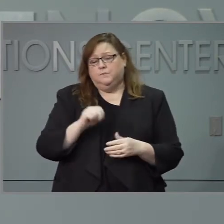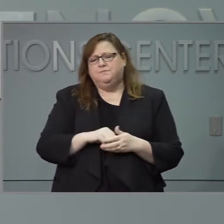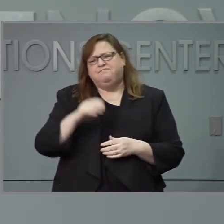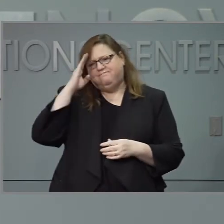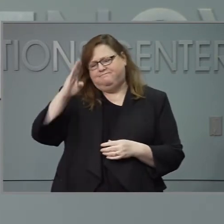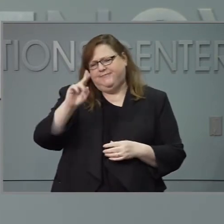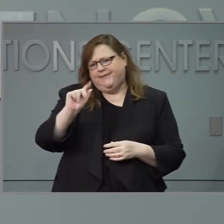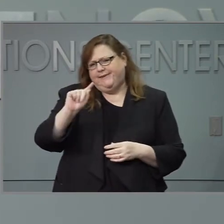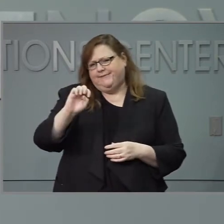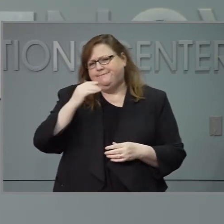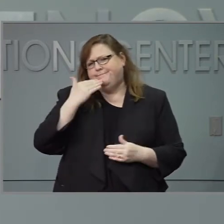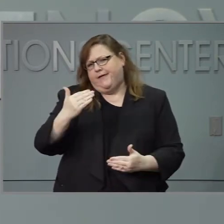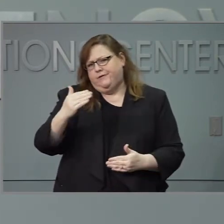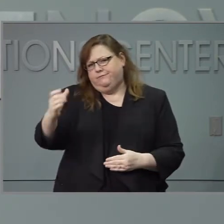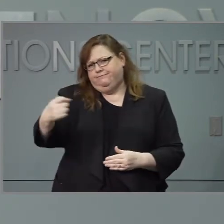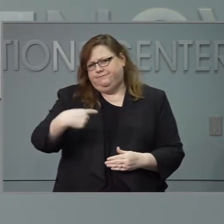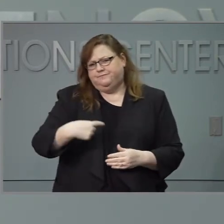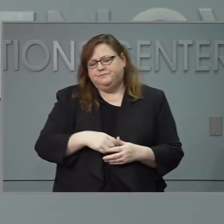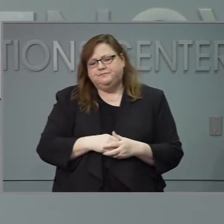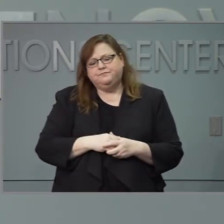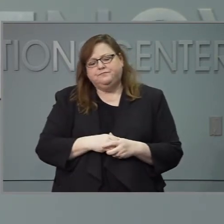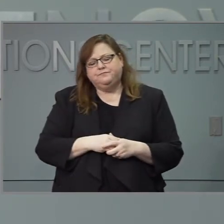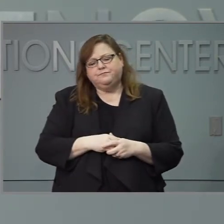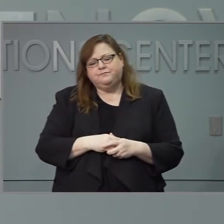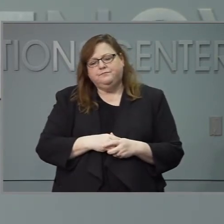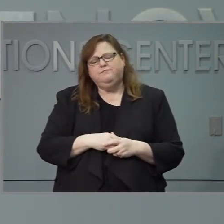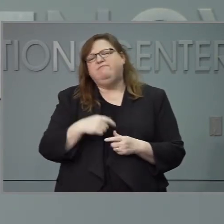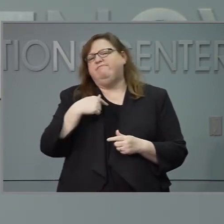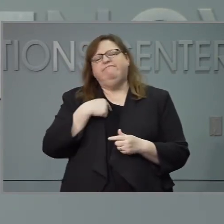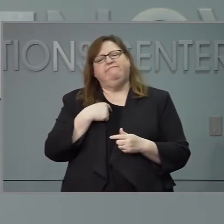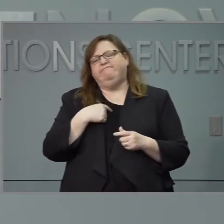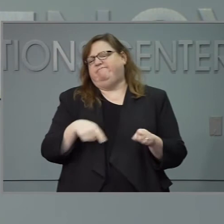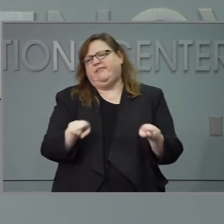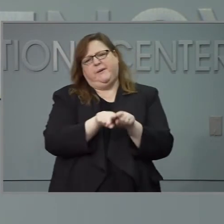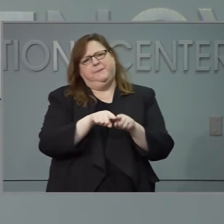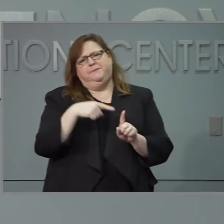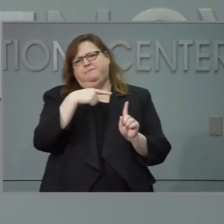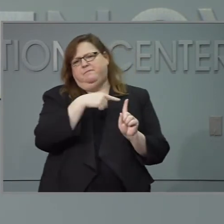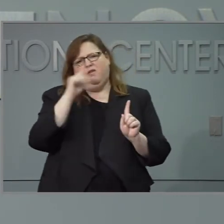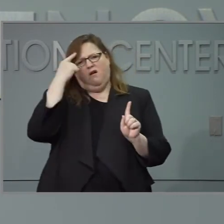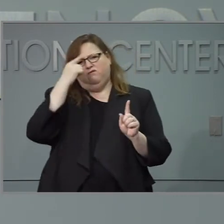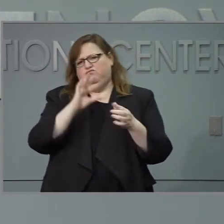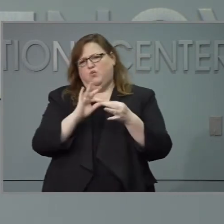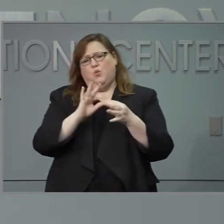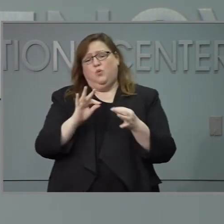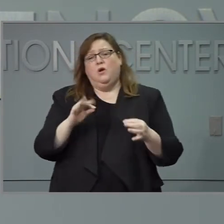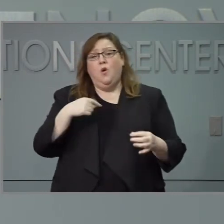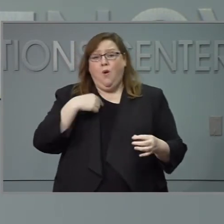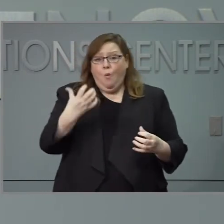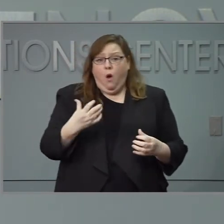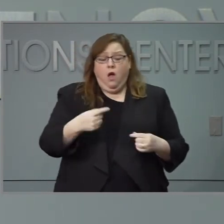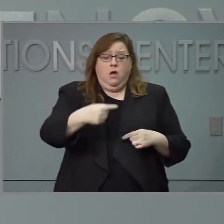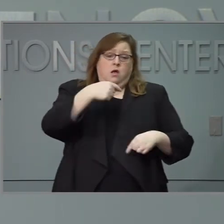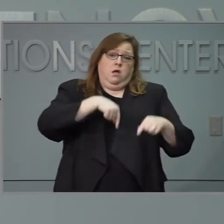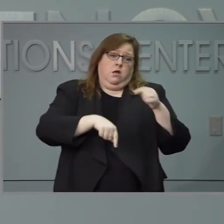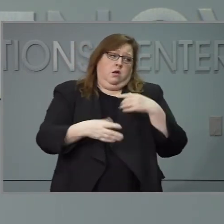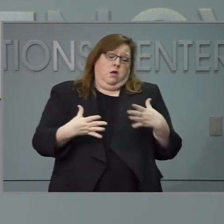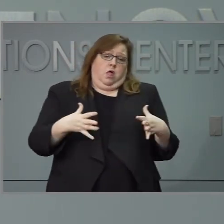Gov. Cooper: NOSOTROS TENEMOS PROGRAMAS DE BECARIOS, PORQUE HICE QUE LA EDUCACIÓN ESTUVIERA EN PRIMERA LÍNEA Y LA RAZÓN DE